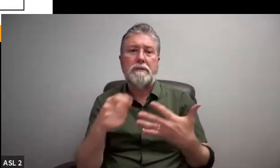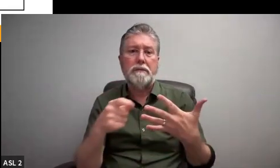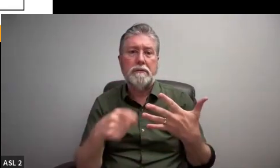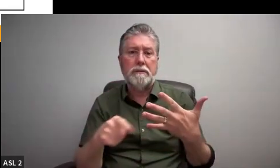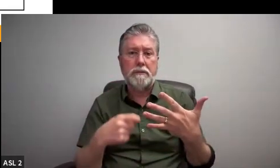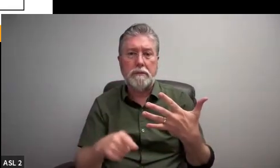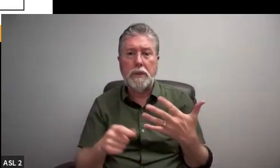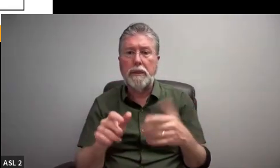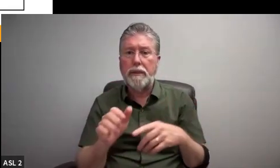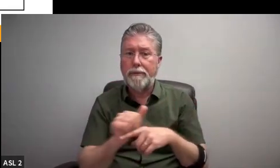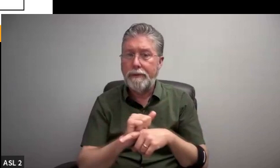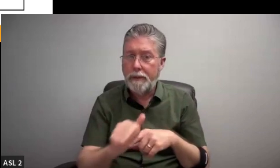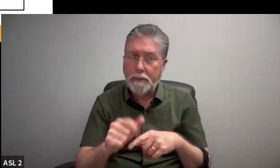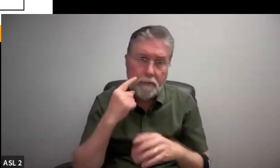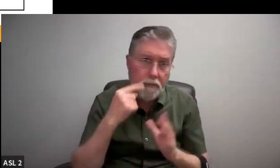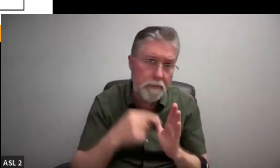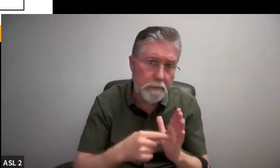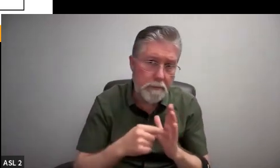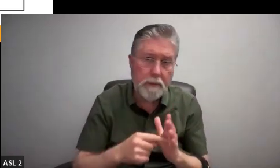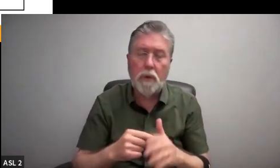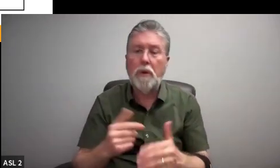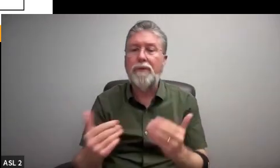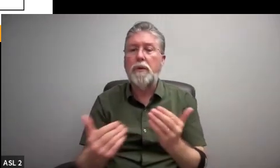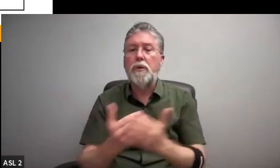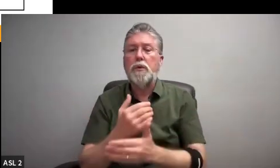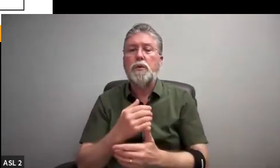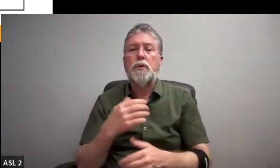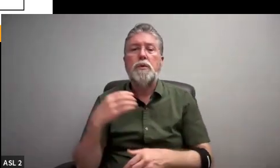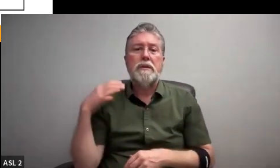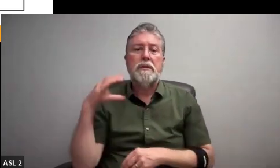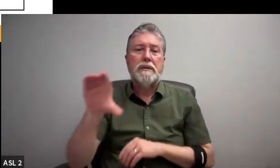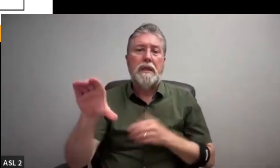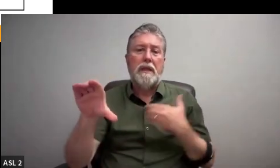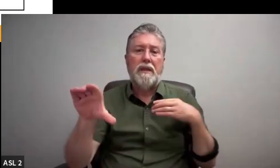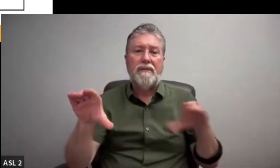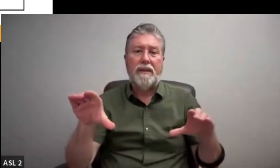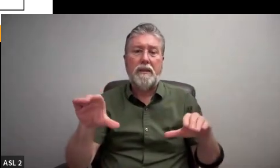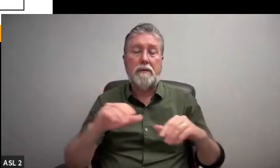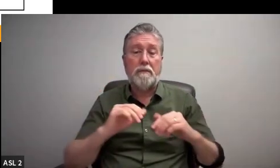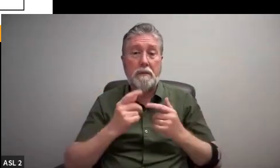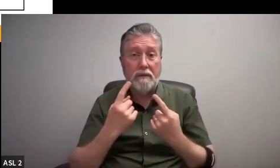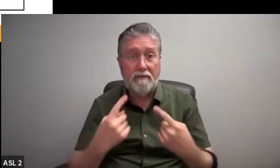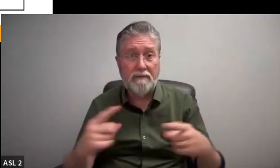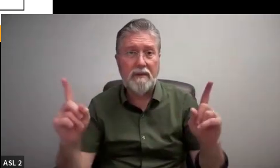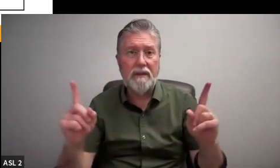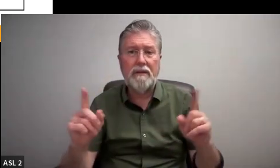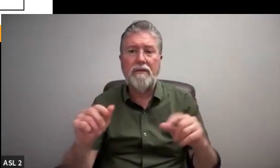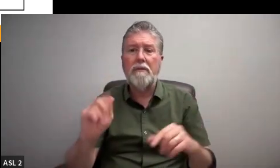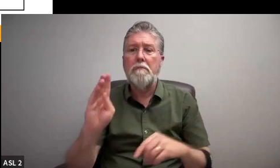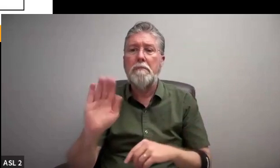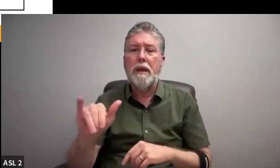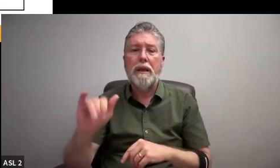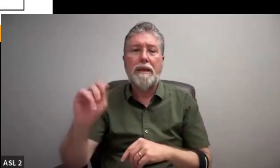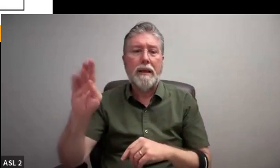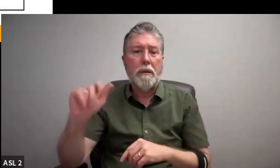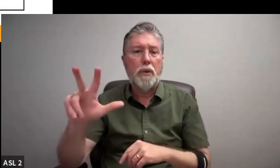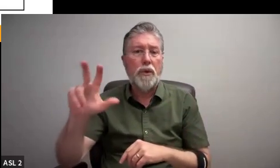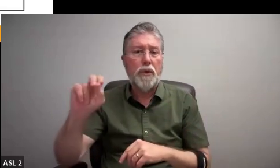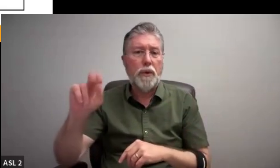training) to have the new staffing assignments effective by April 30 of 2026. Now again,